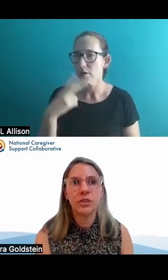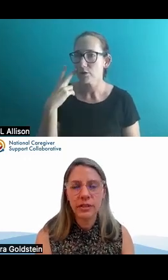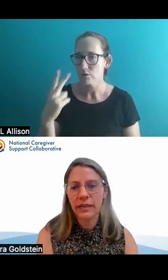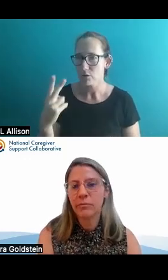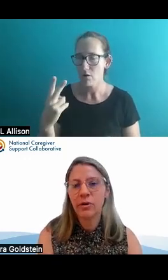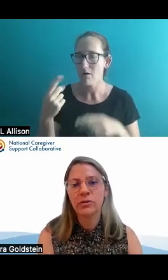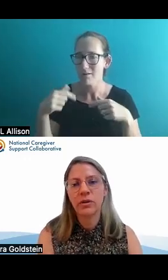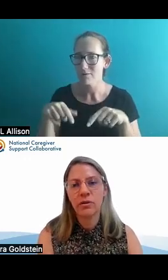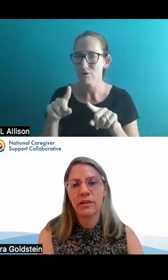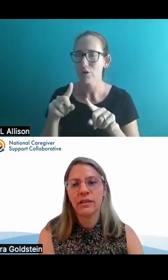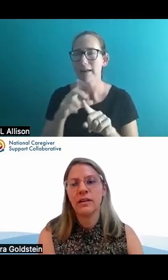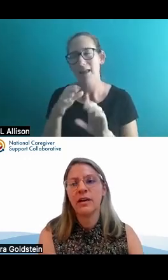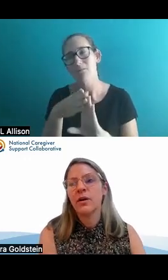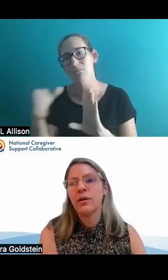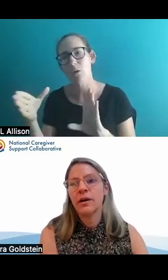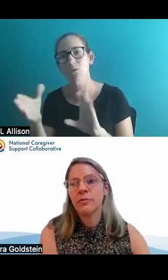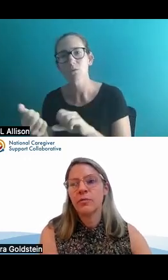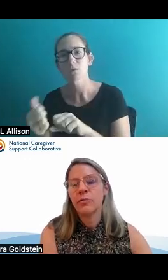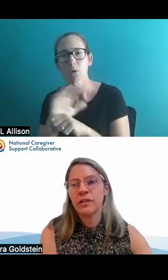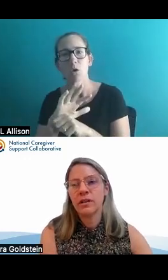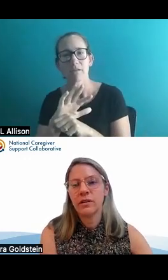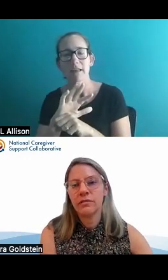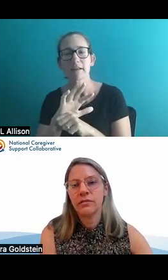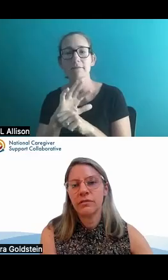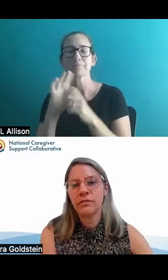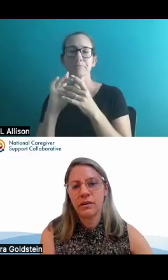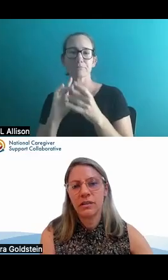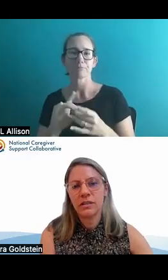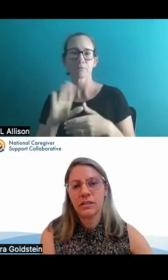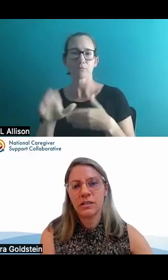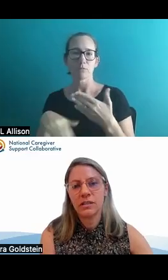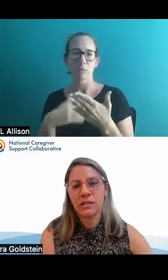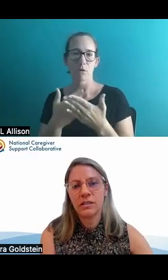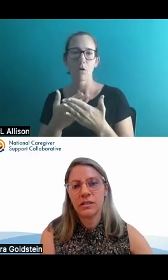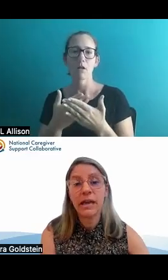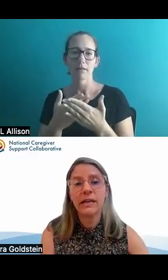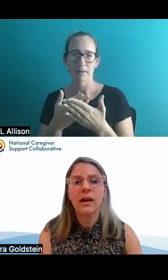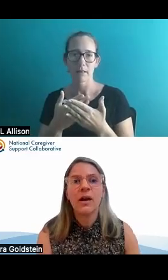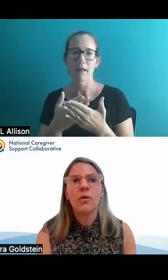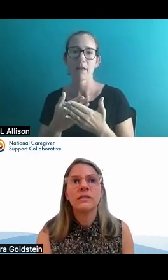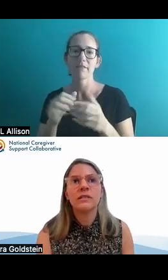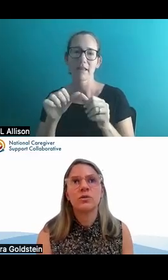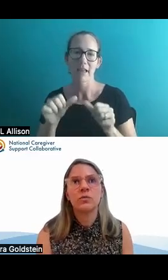during and post COVID with all of the Area Agencies on Aging or many was this switch